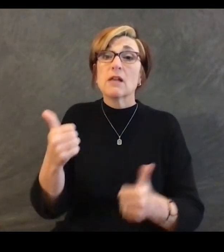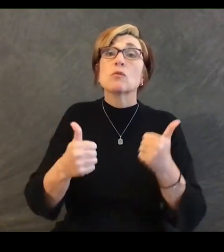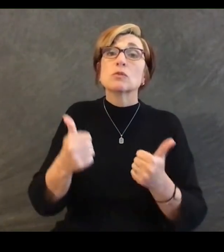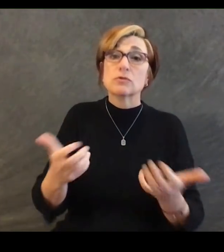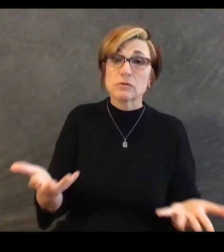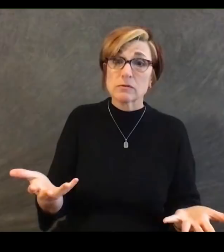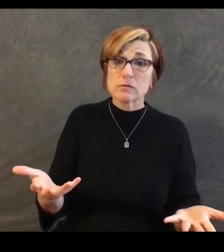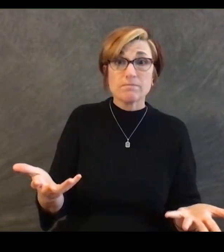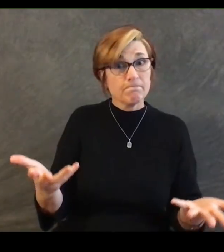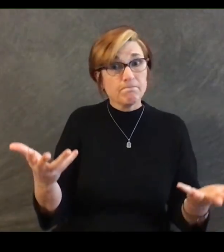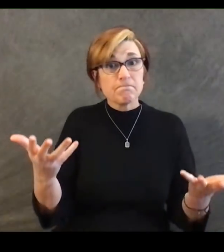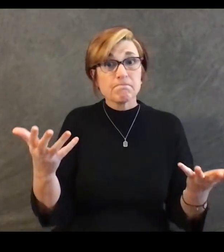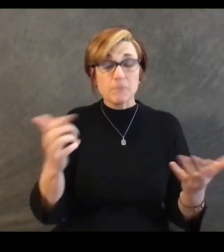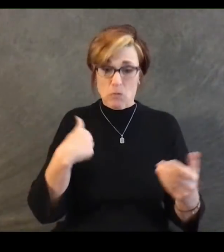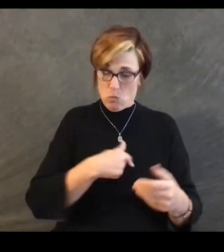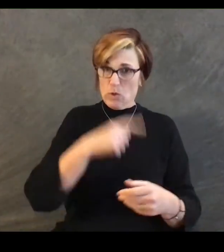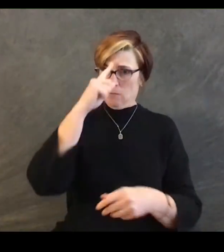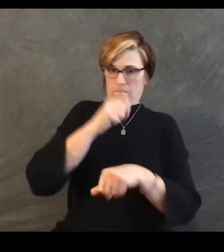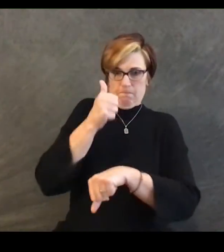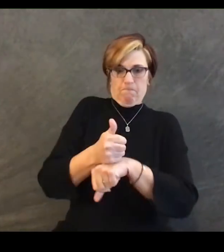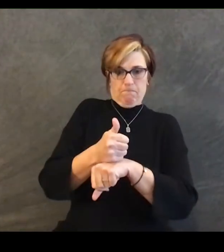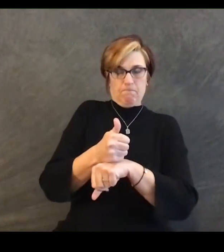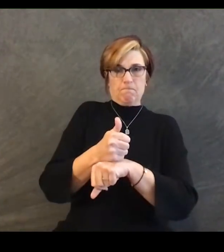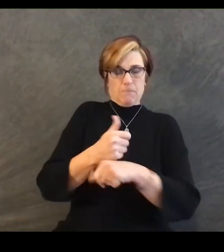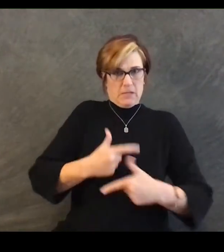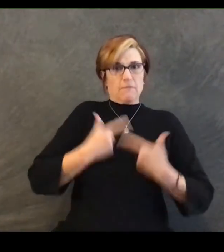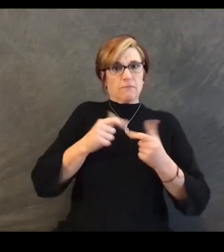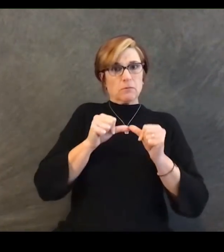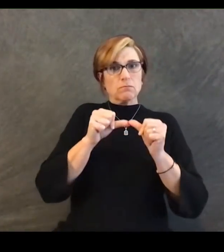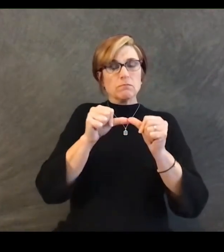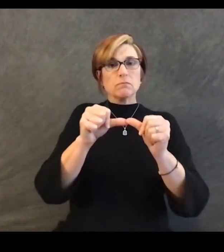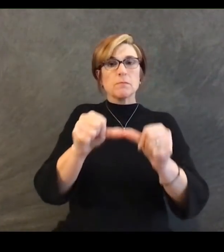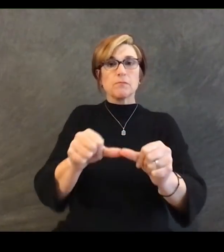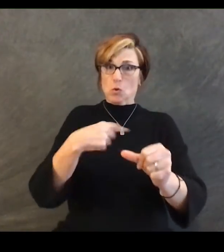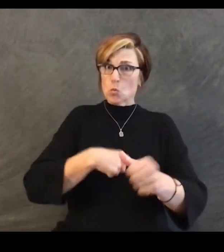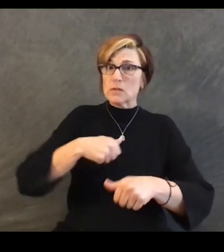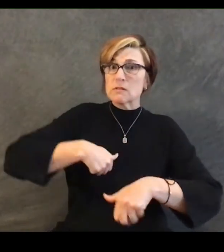sacrificed a lot we had the greatest economy in the history of our country